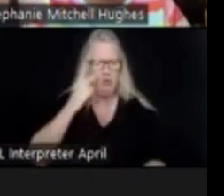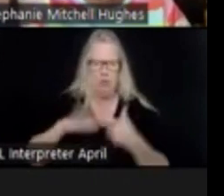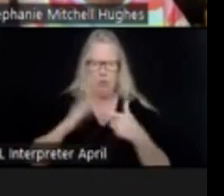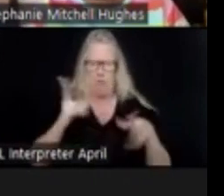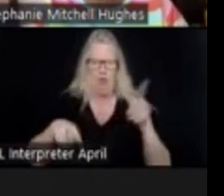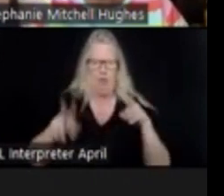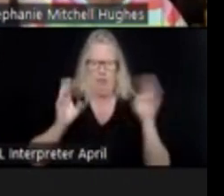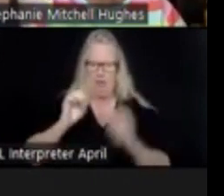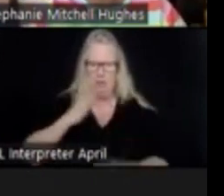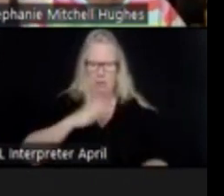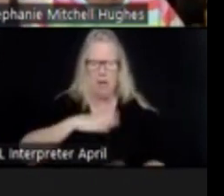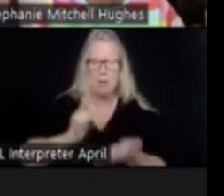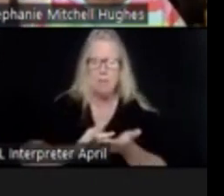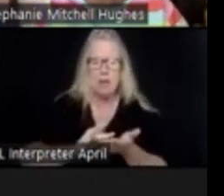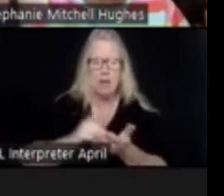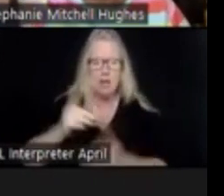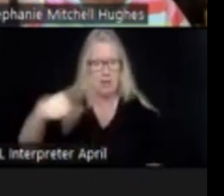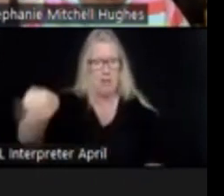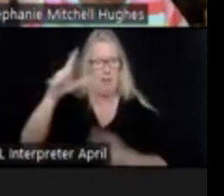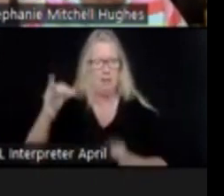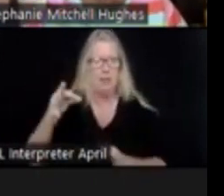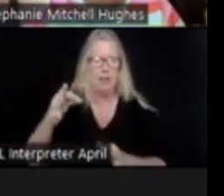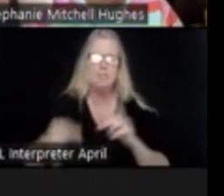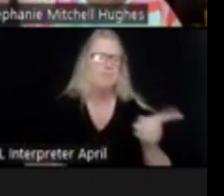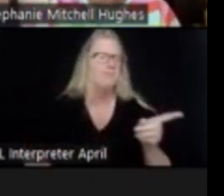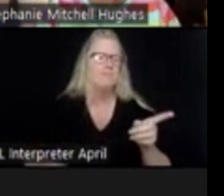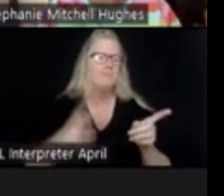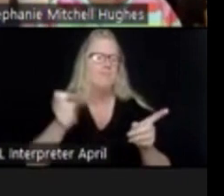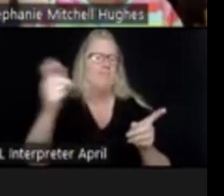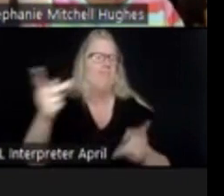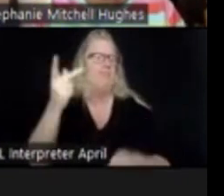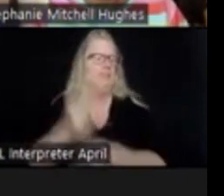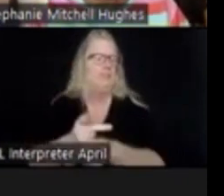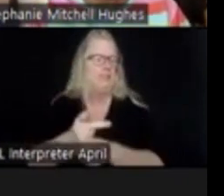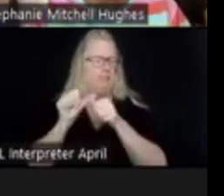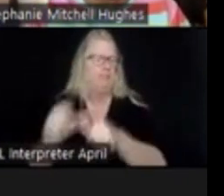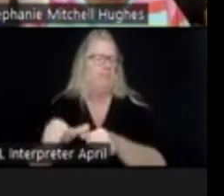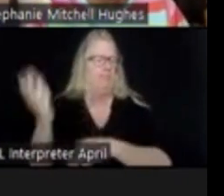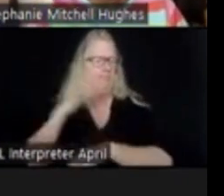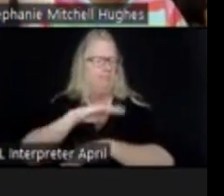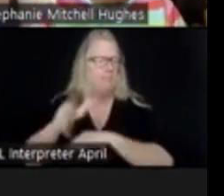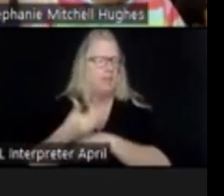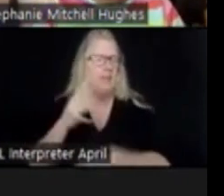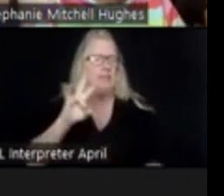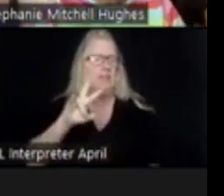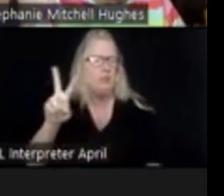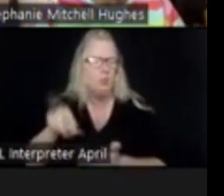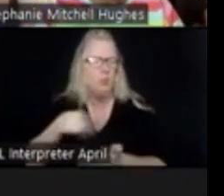THEY DECIDE SHE HAS TO GO ON A 72-HOUR HOLD. YEAH.